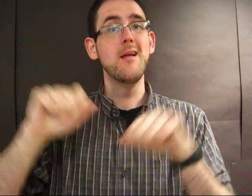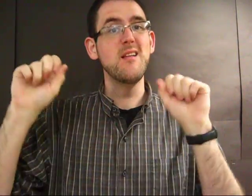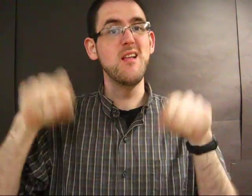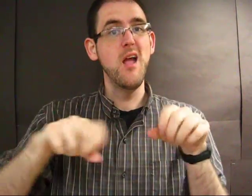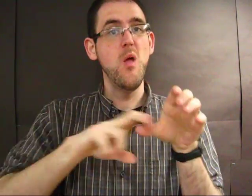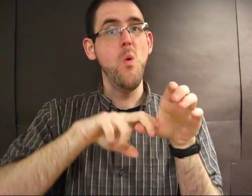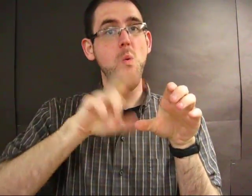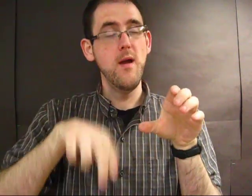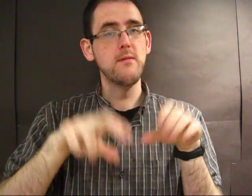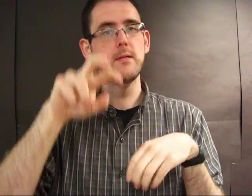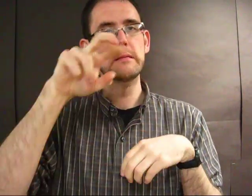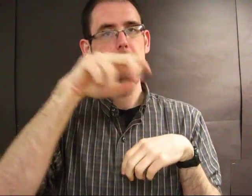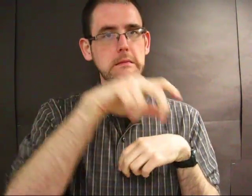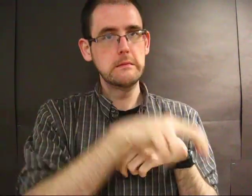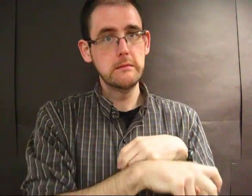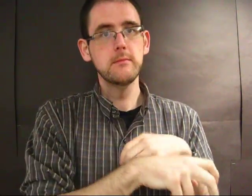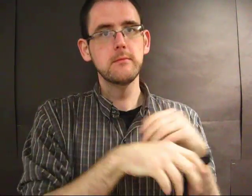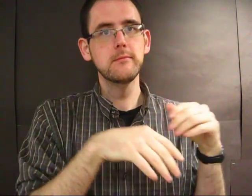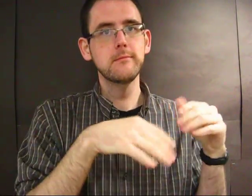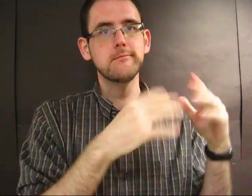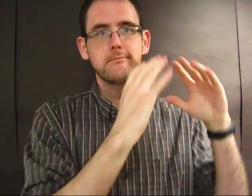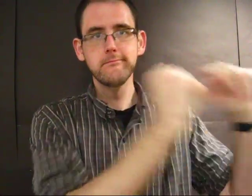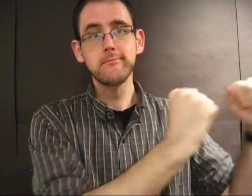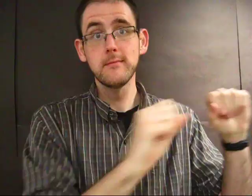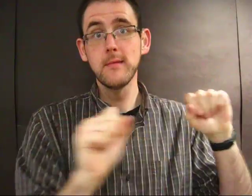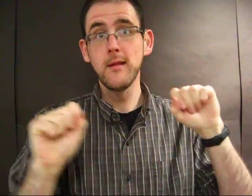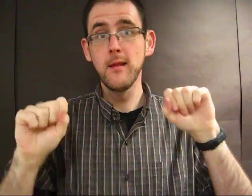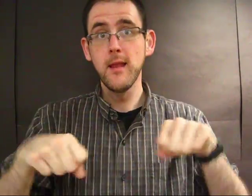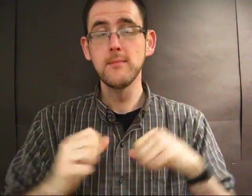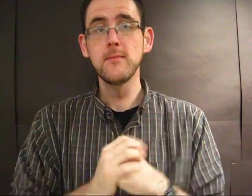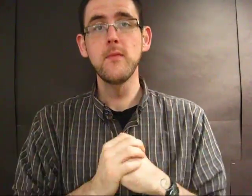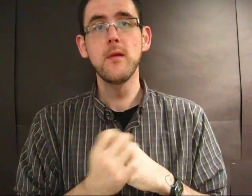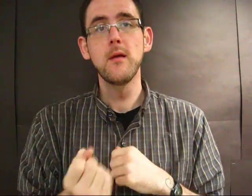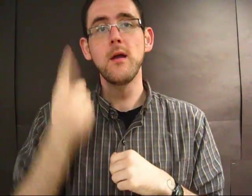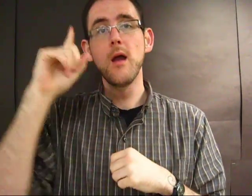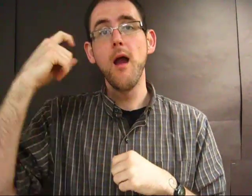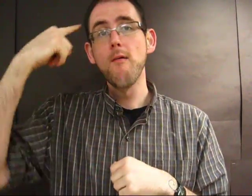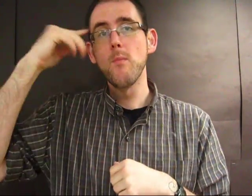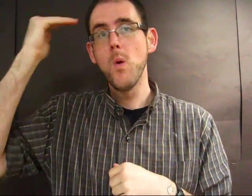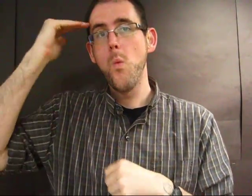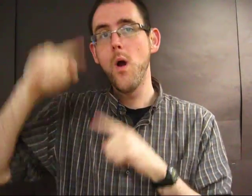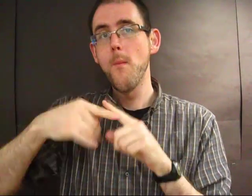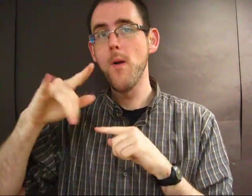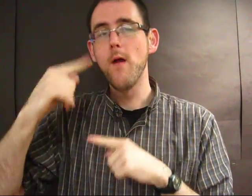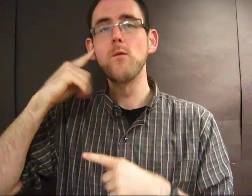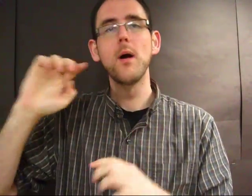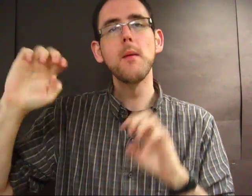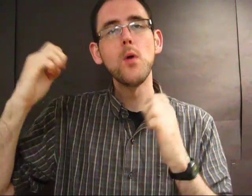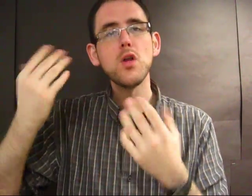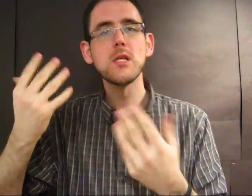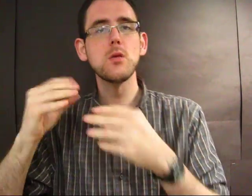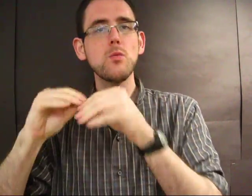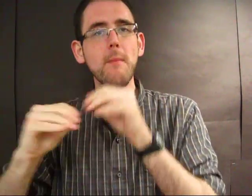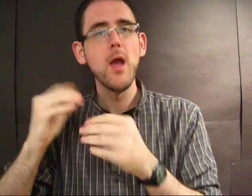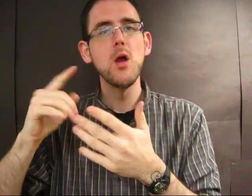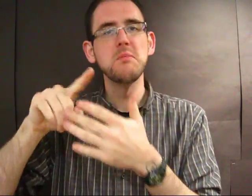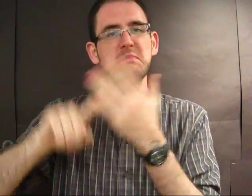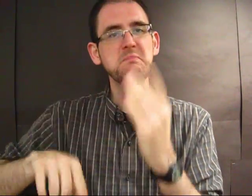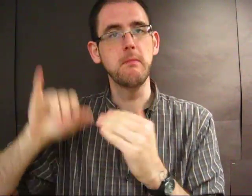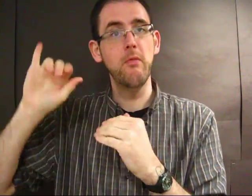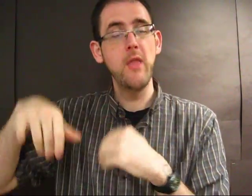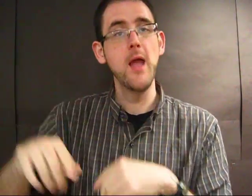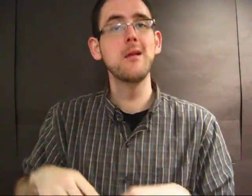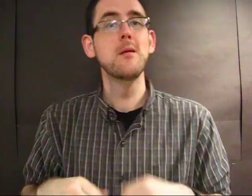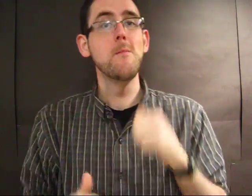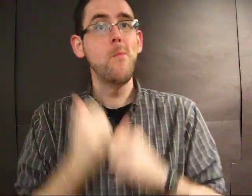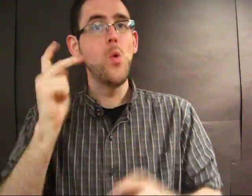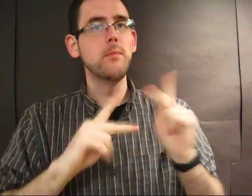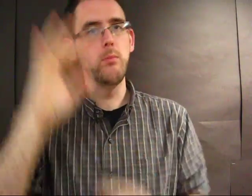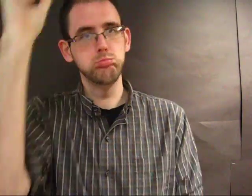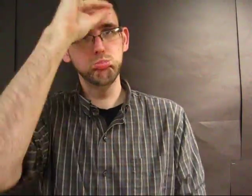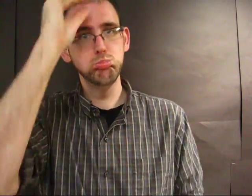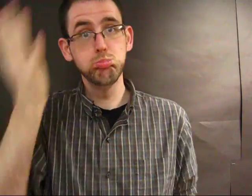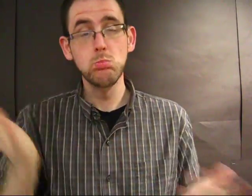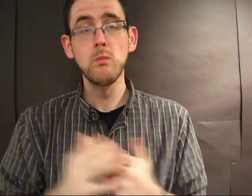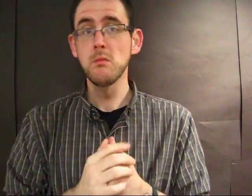She can get out and climb down. It's used for emergencies or repairs -- almost nobody knows about it.